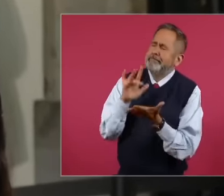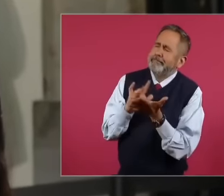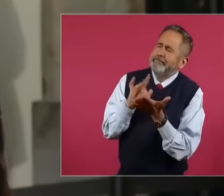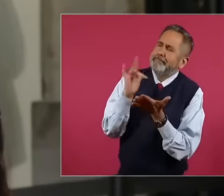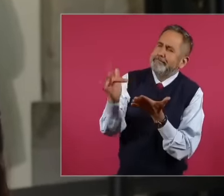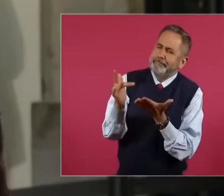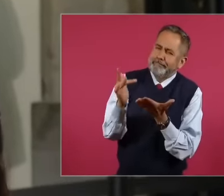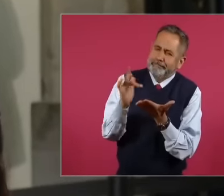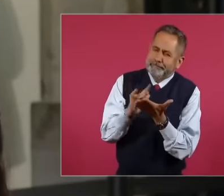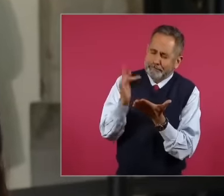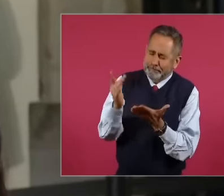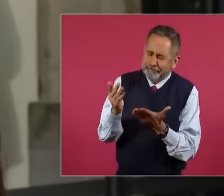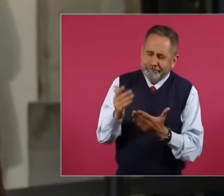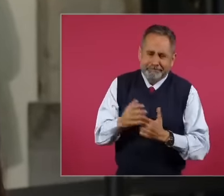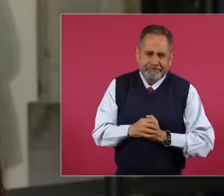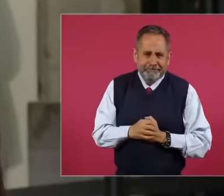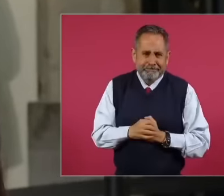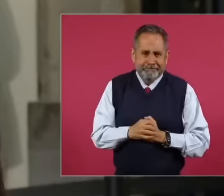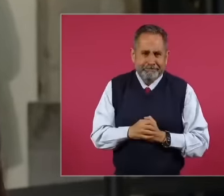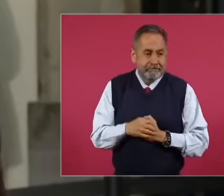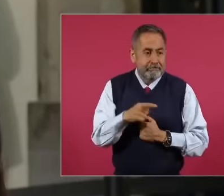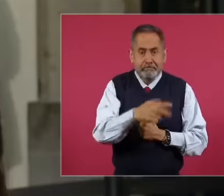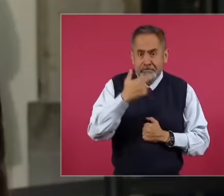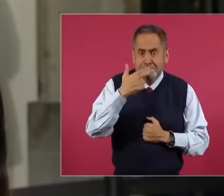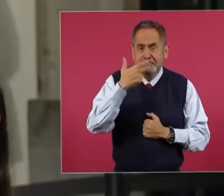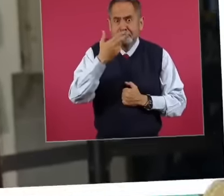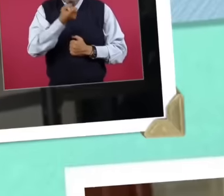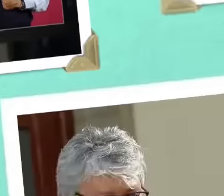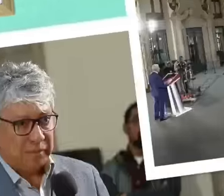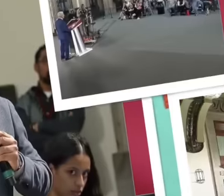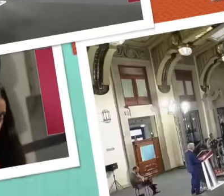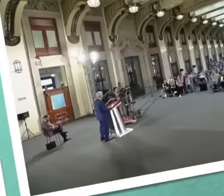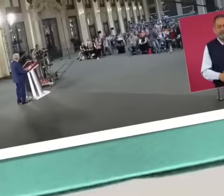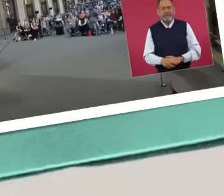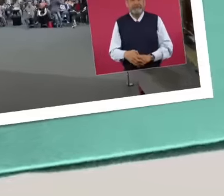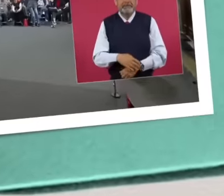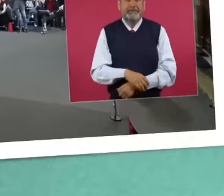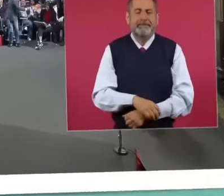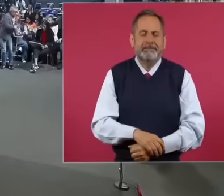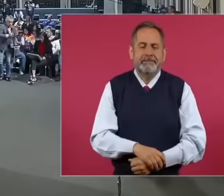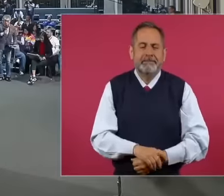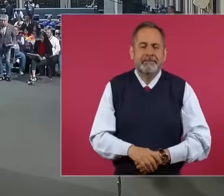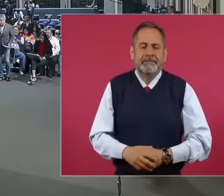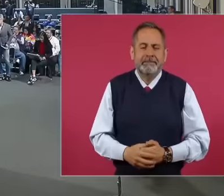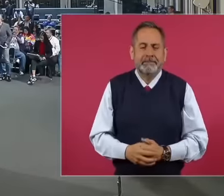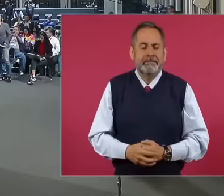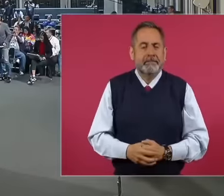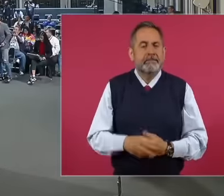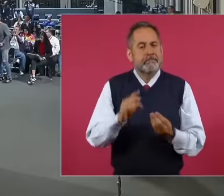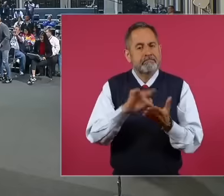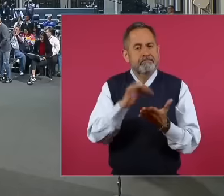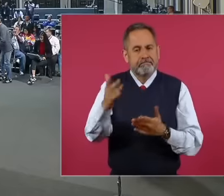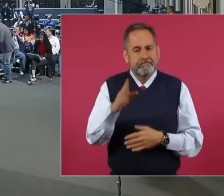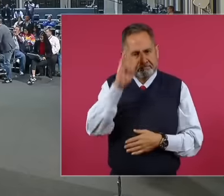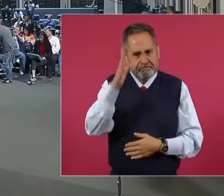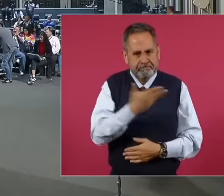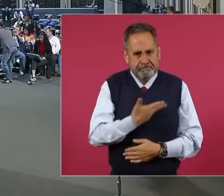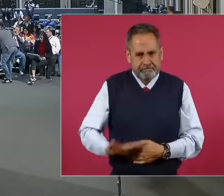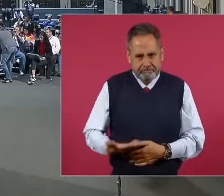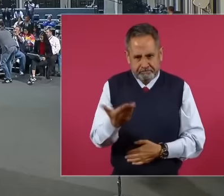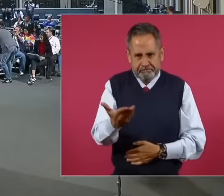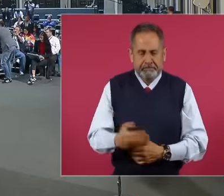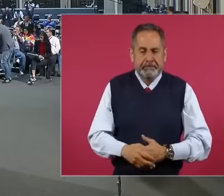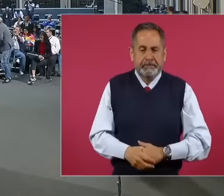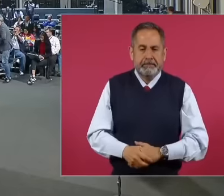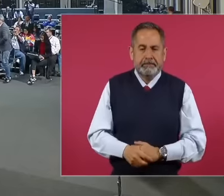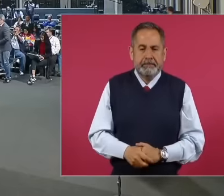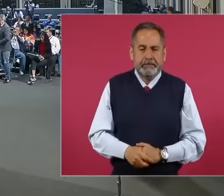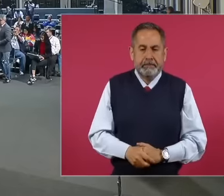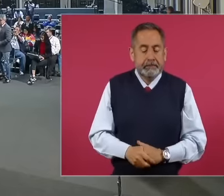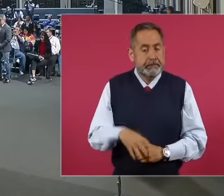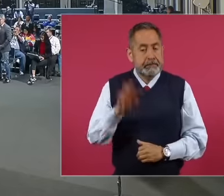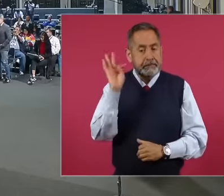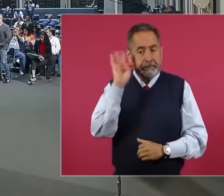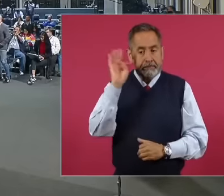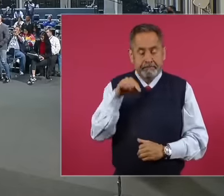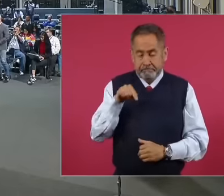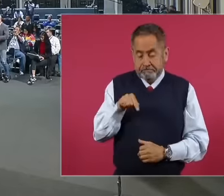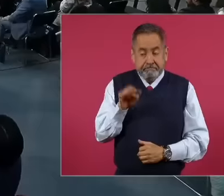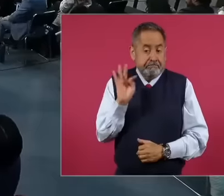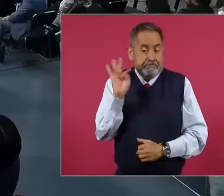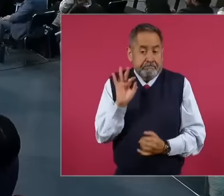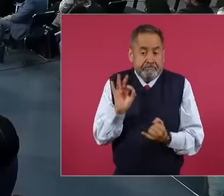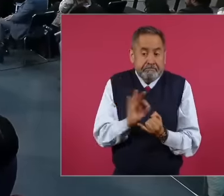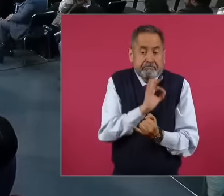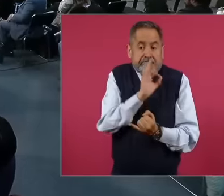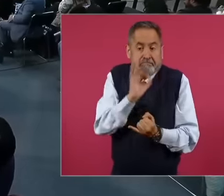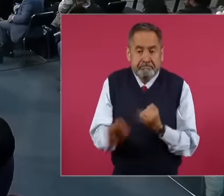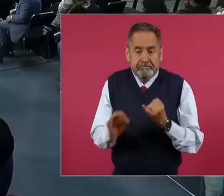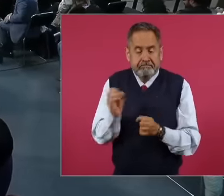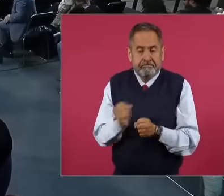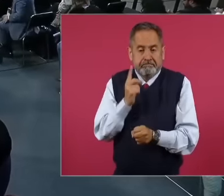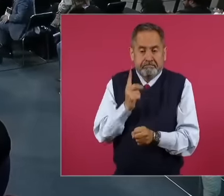president himself. Thank you very much, Mr. President, perhaps. This is one of the last possibilities that I have